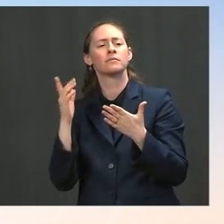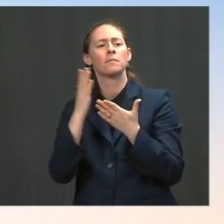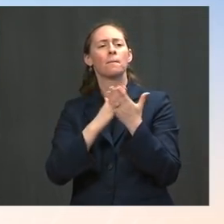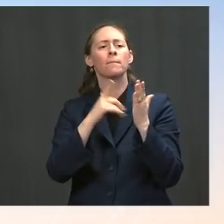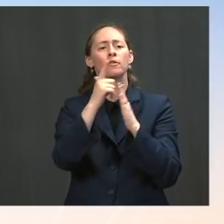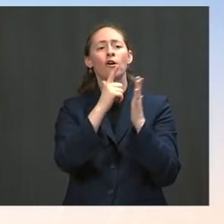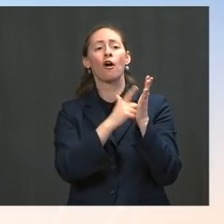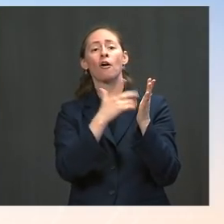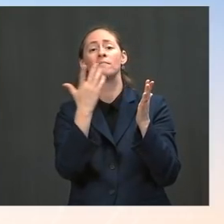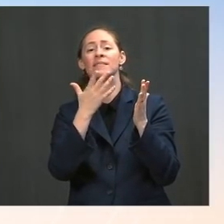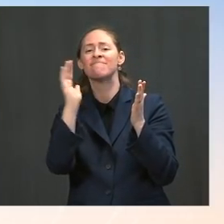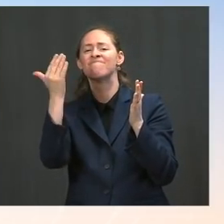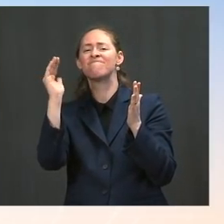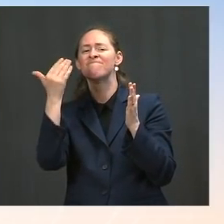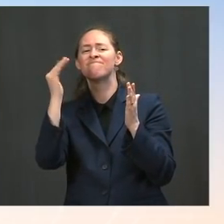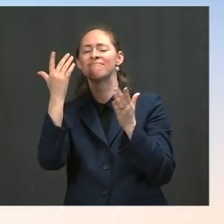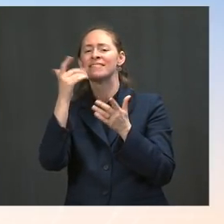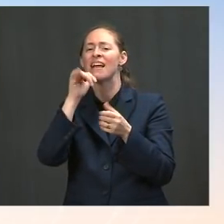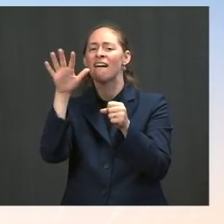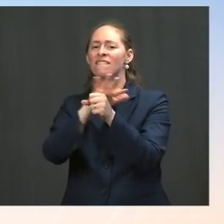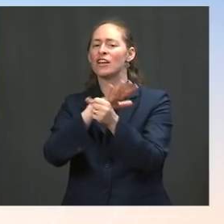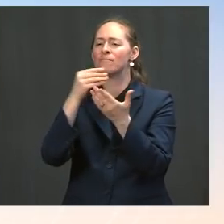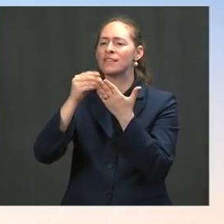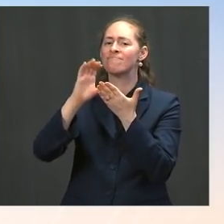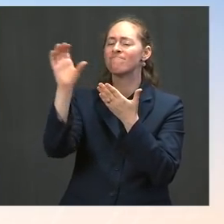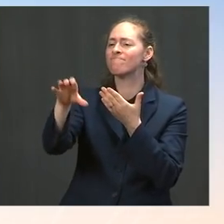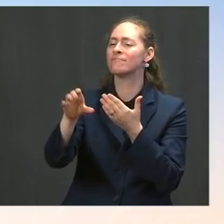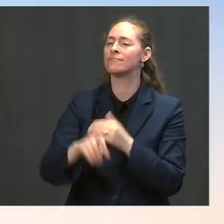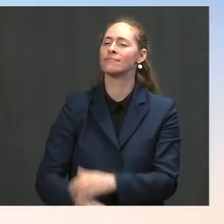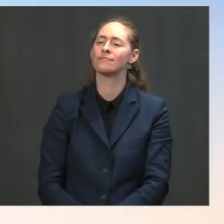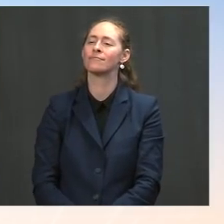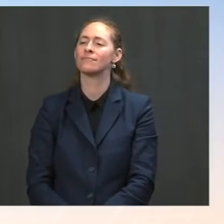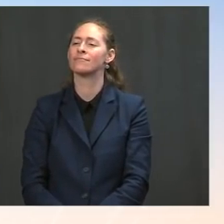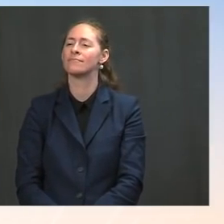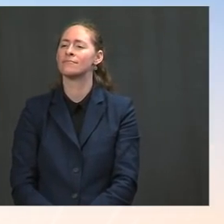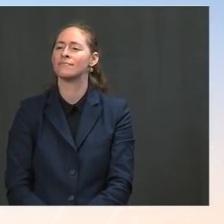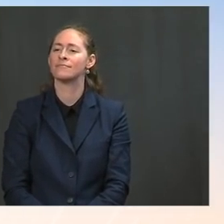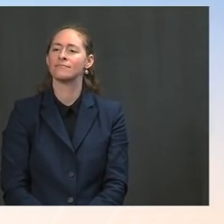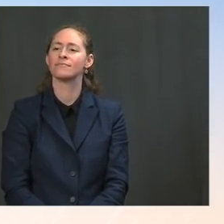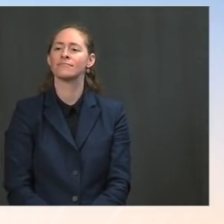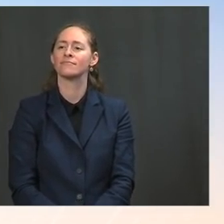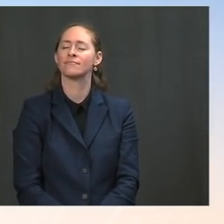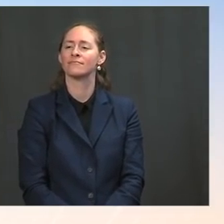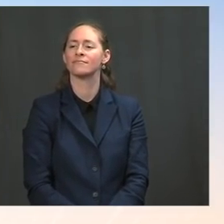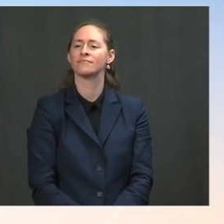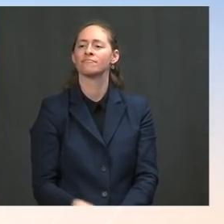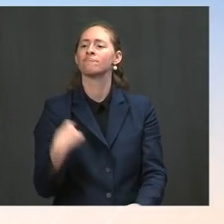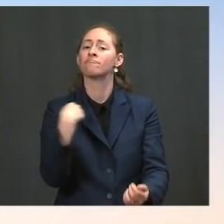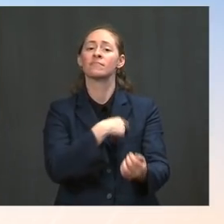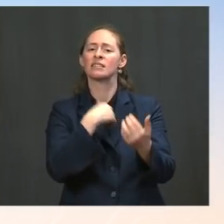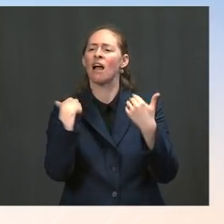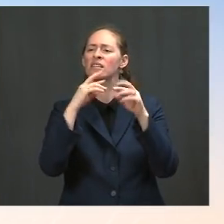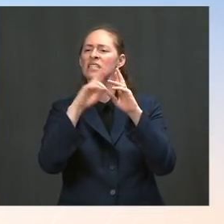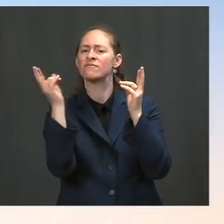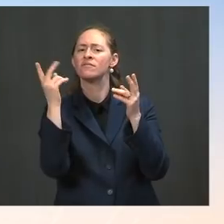Ms. Psaki: Well, he's proposed a range of ways to pay for his proposals and his packages, and those discussions are ongoing.